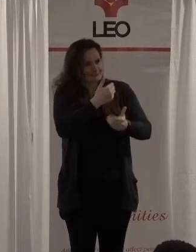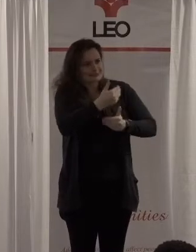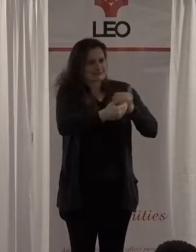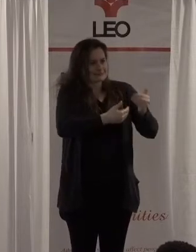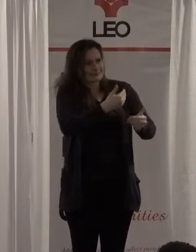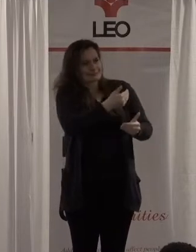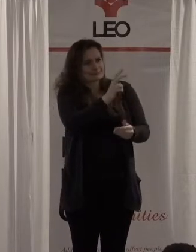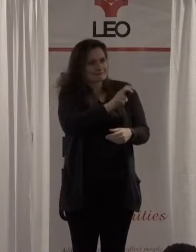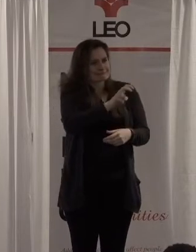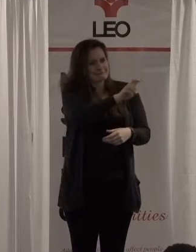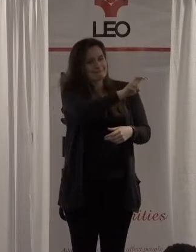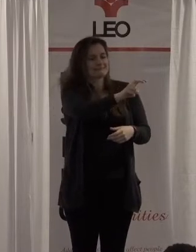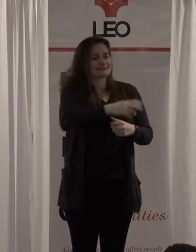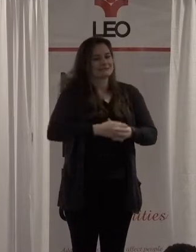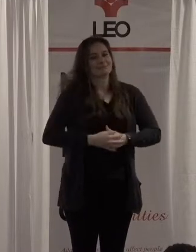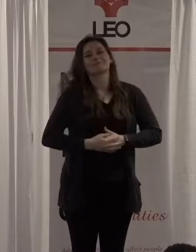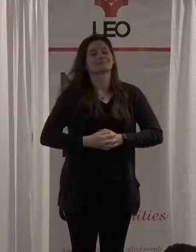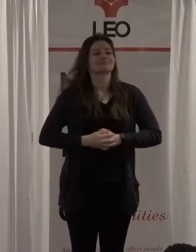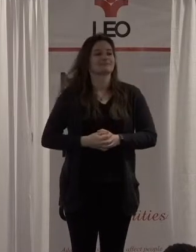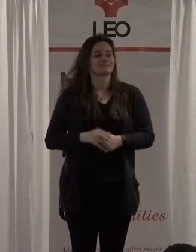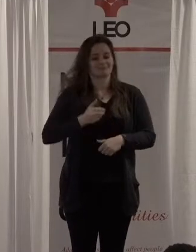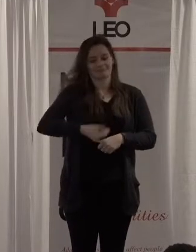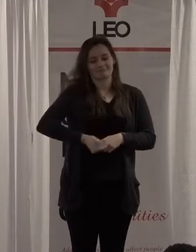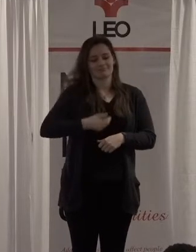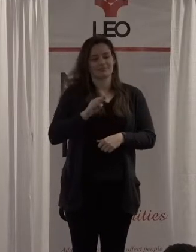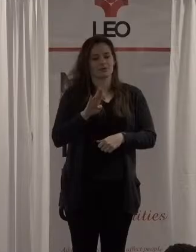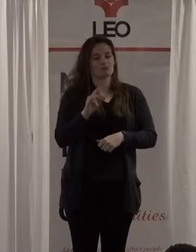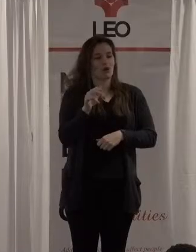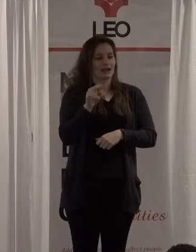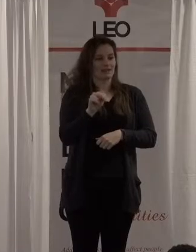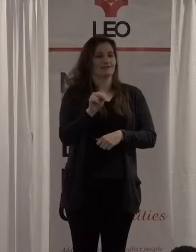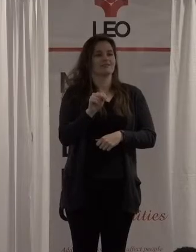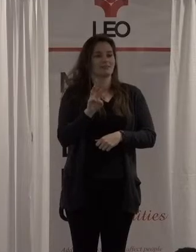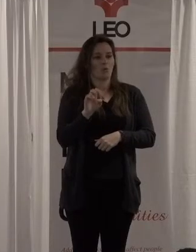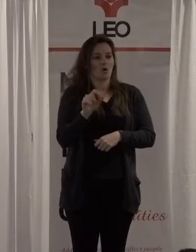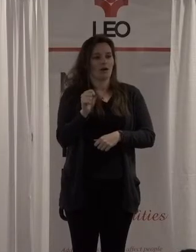SO I AM BRIAN WONG. I AM THE MLA FOR WAIVERLY- FALL RIVER-BEAVERBANK.